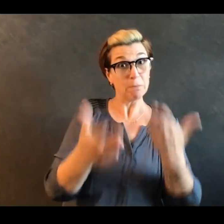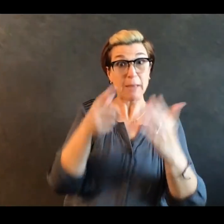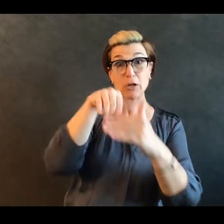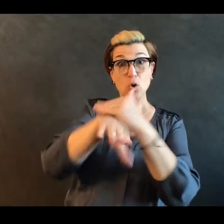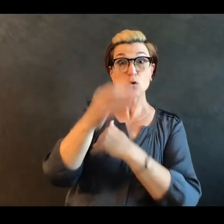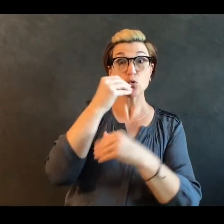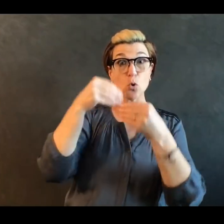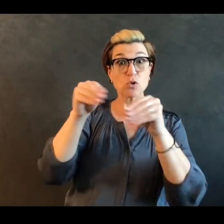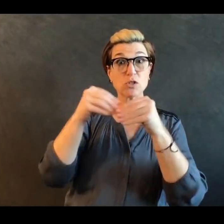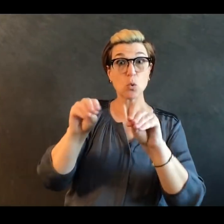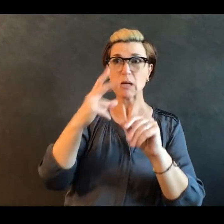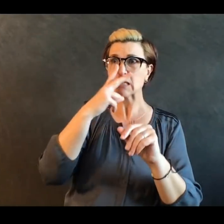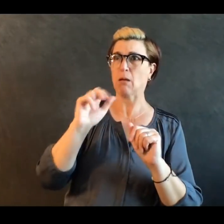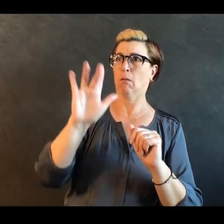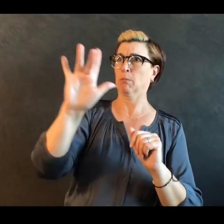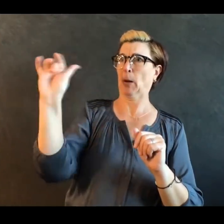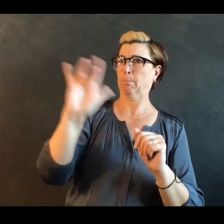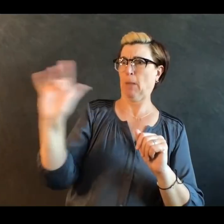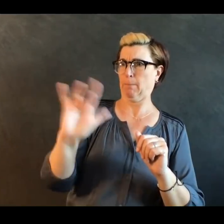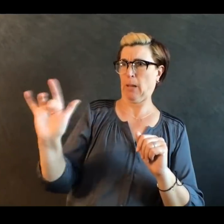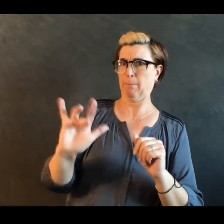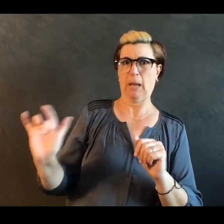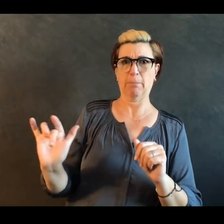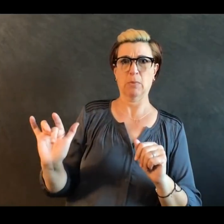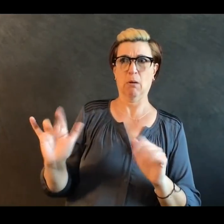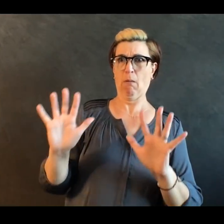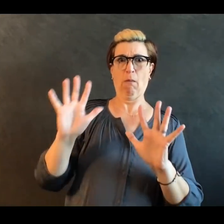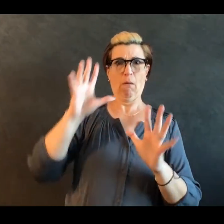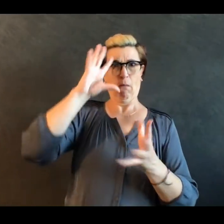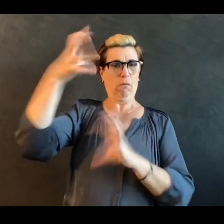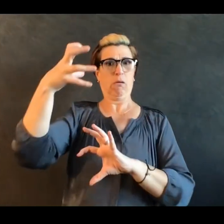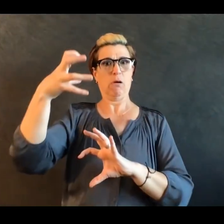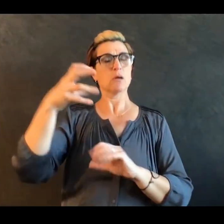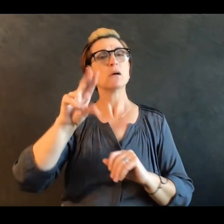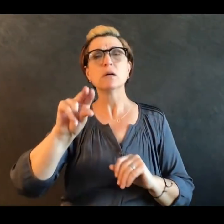in the country are a demand issue not a supply issue the way food is prepared